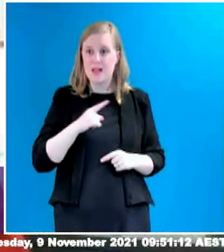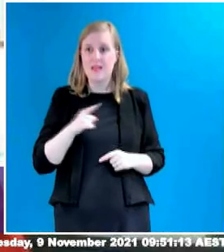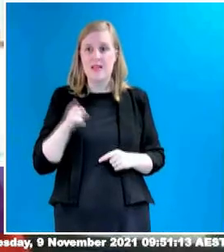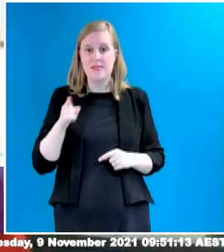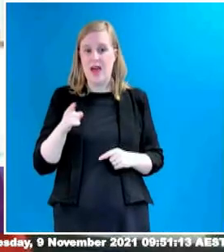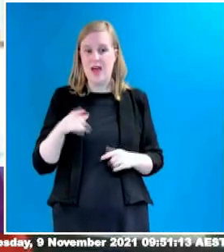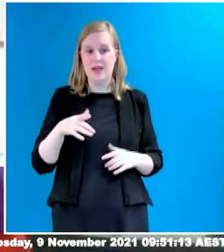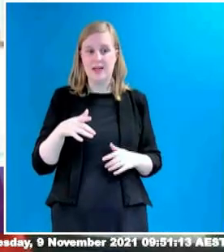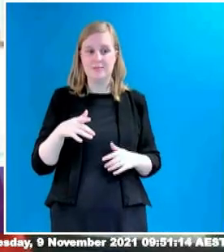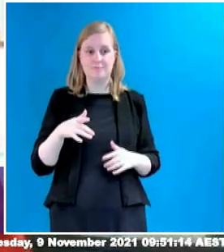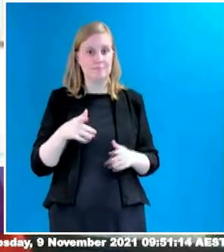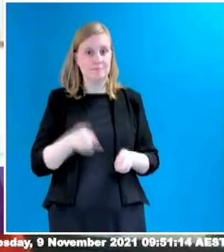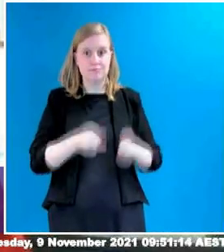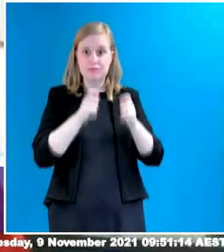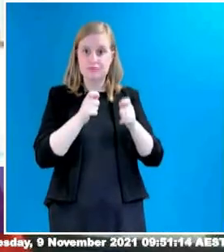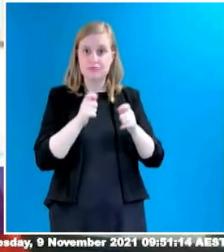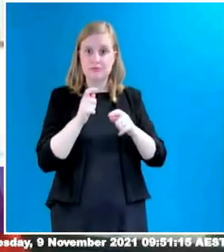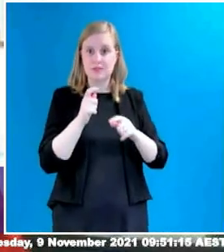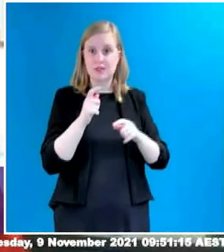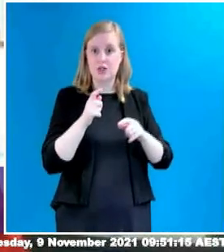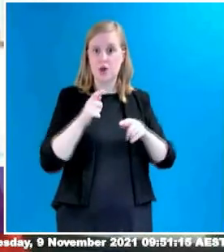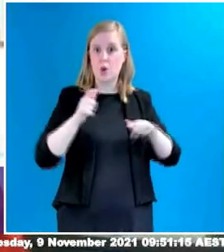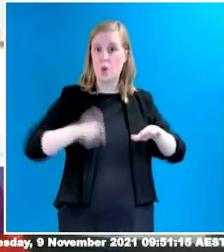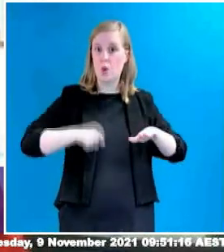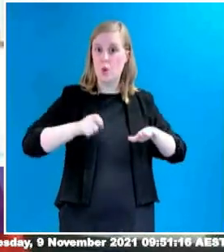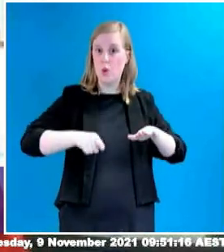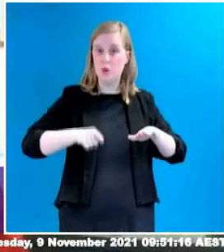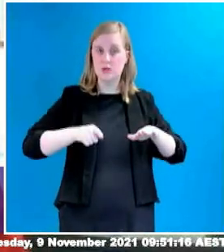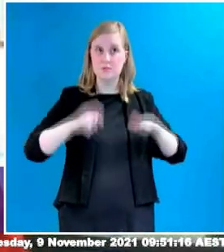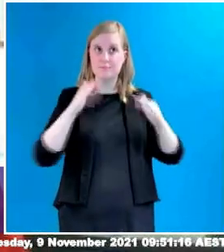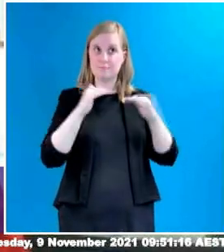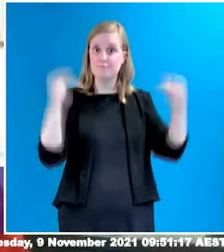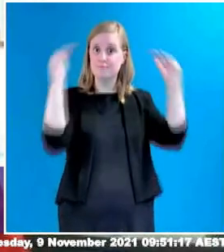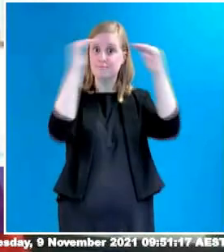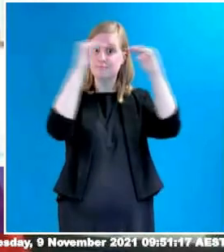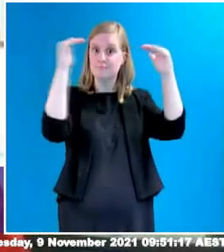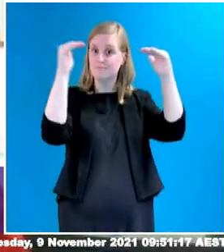There has probably been more activity at a lower level, in terms of NGOs and